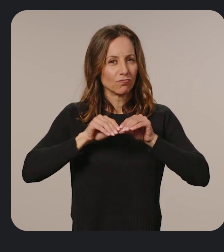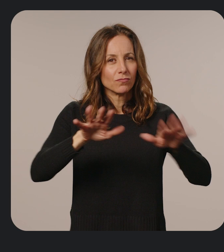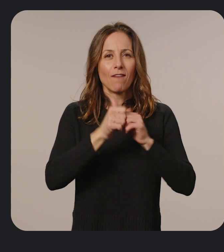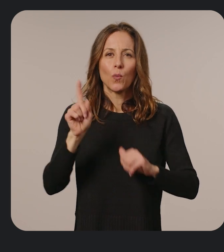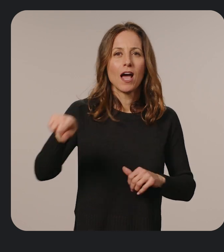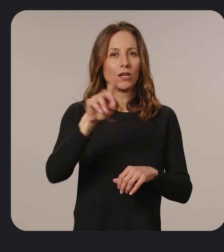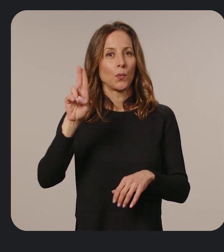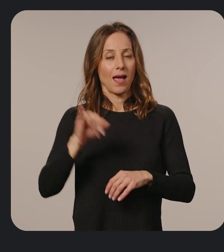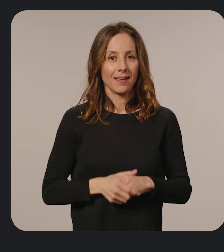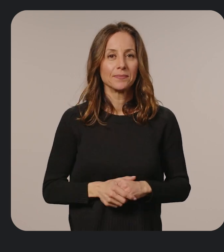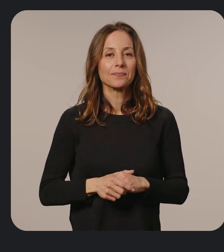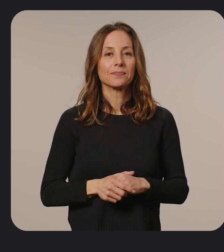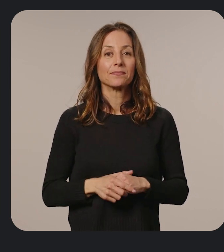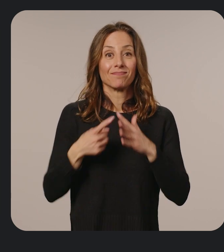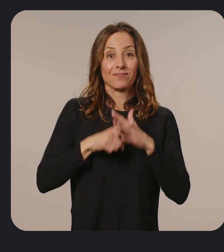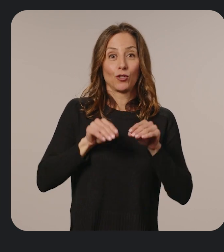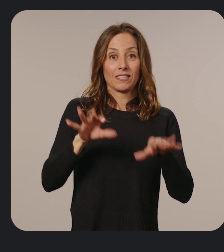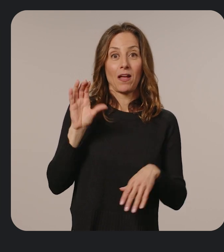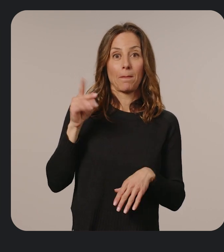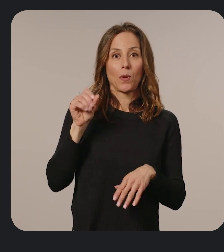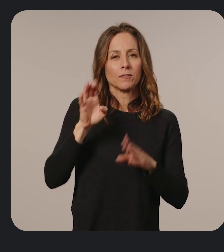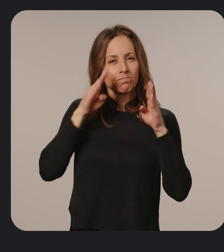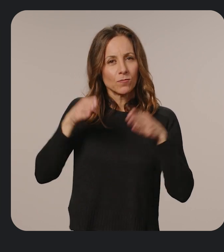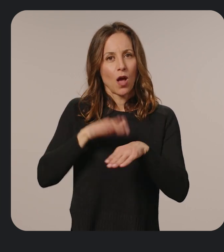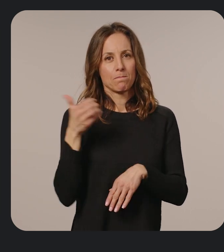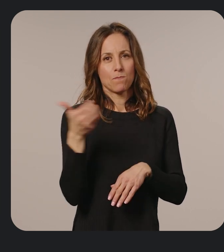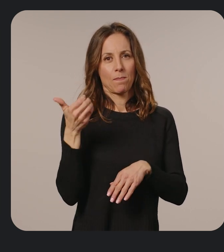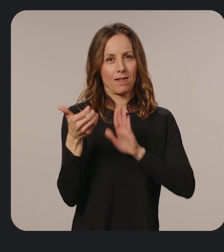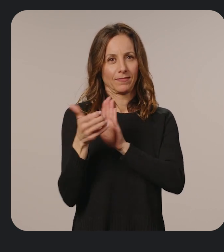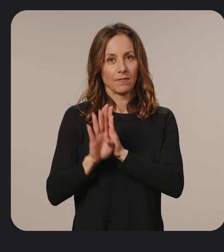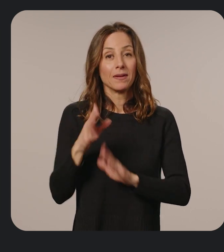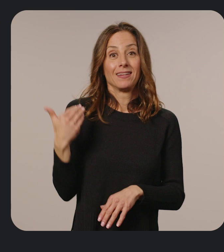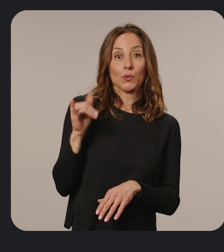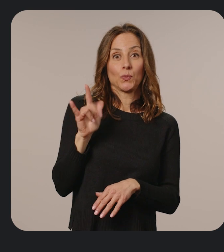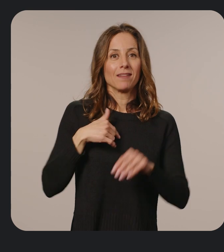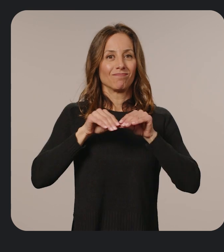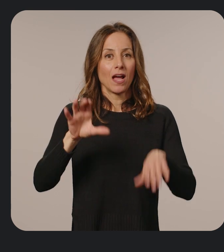to everywhere you build UI. The initial release of Compose focused on mobile development, and last July, we